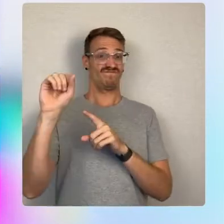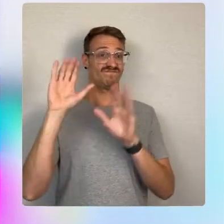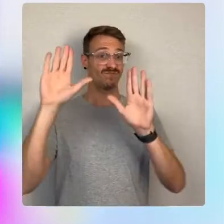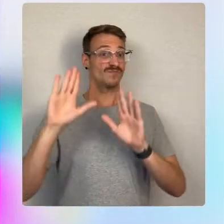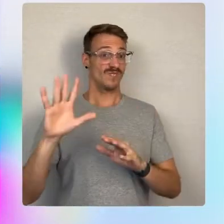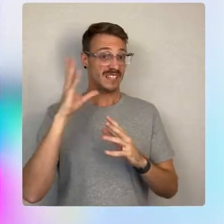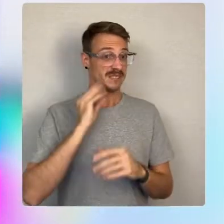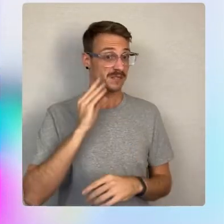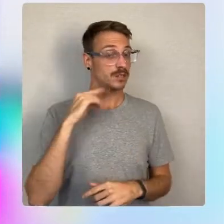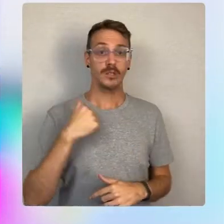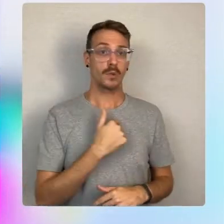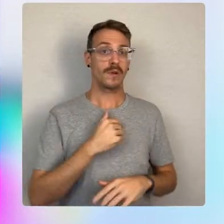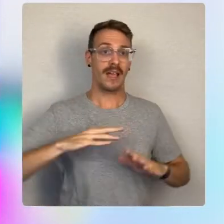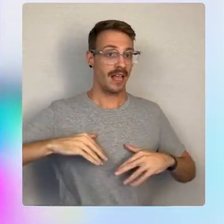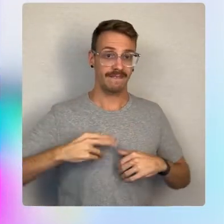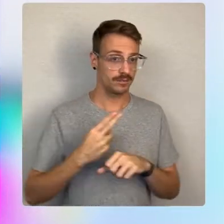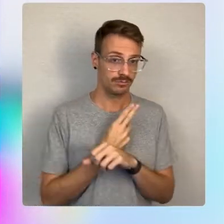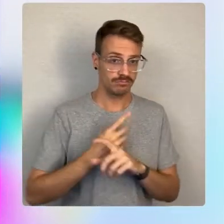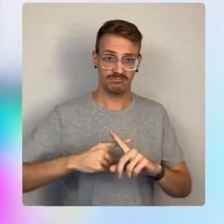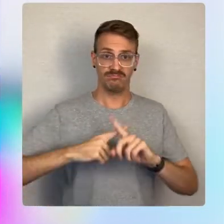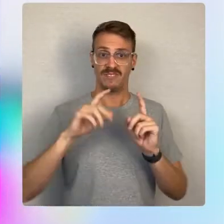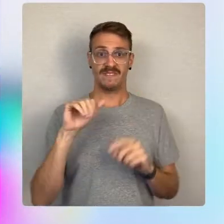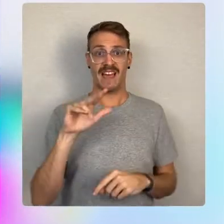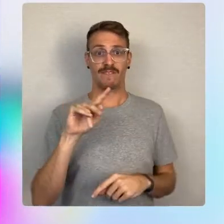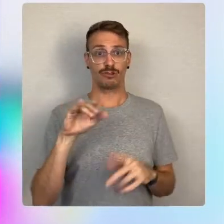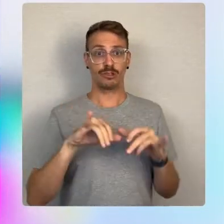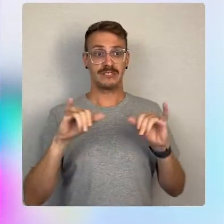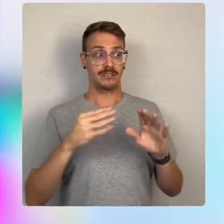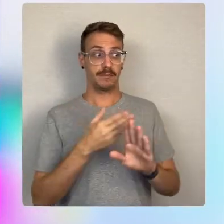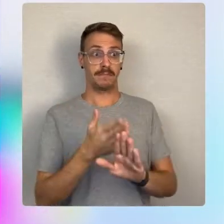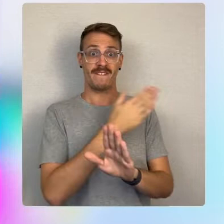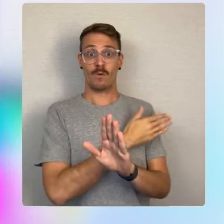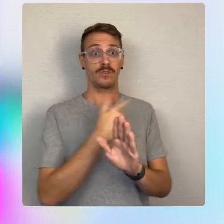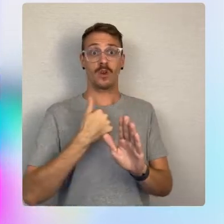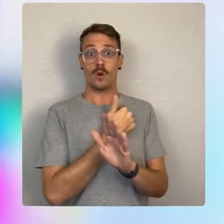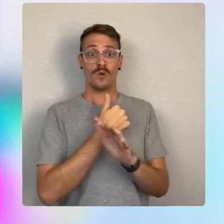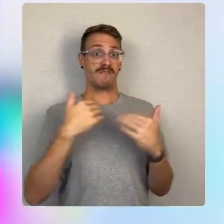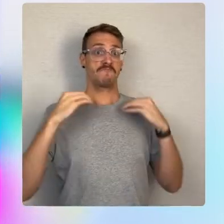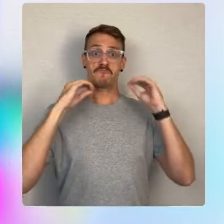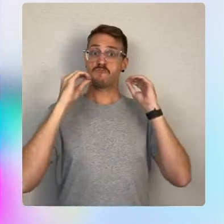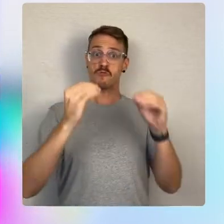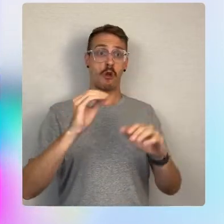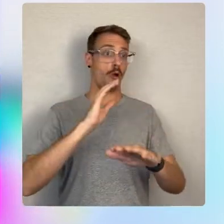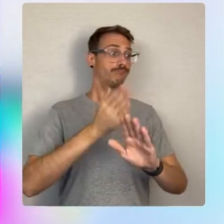We had not used a different avatar system prior, so we didn't really know what to expect,